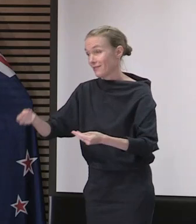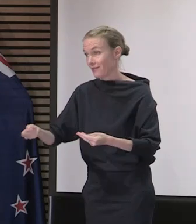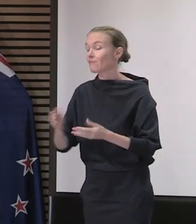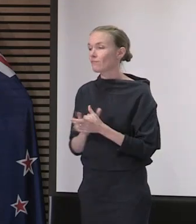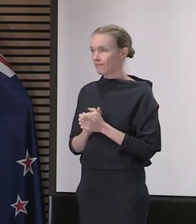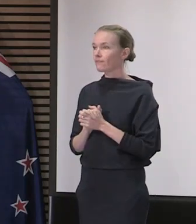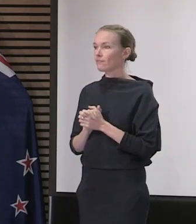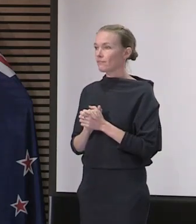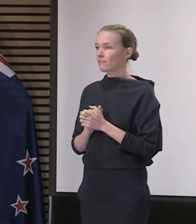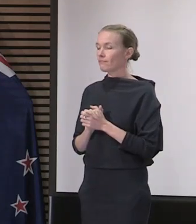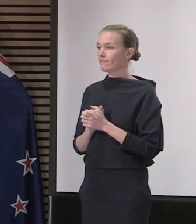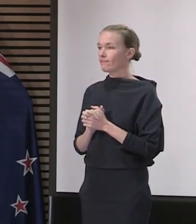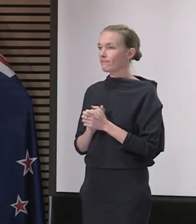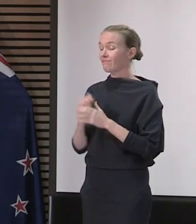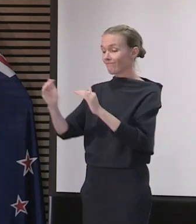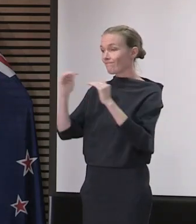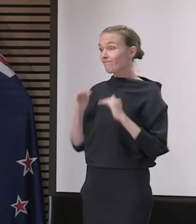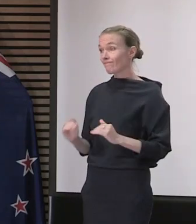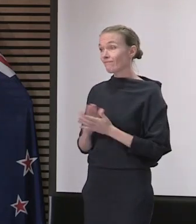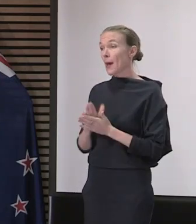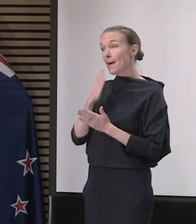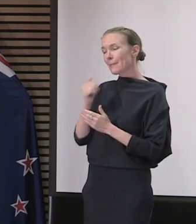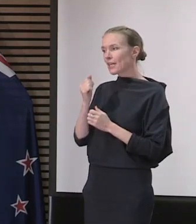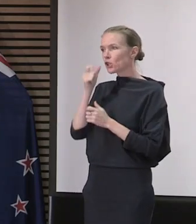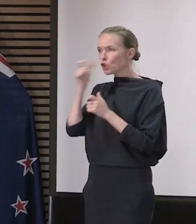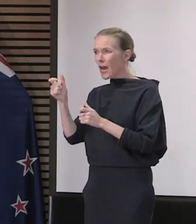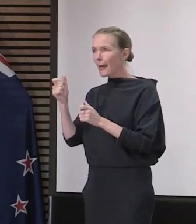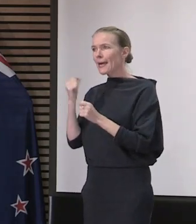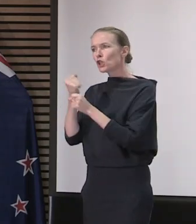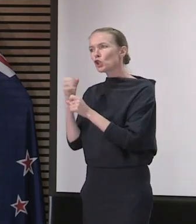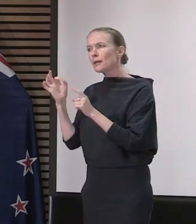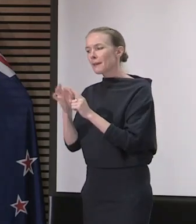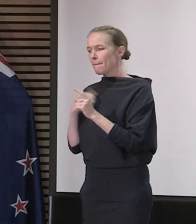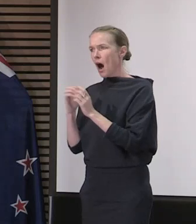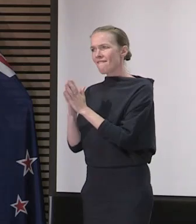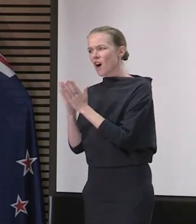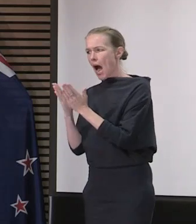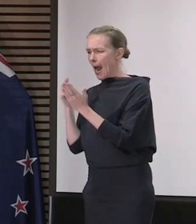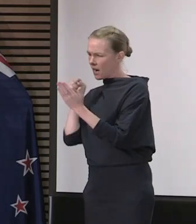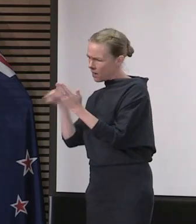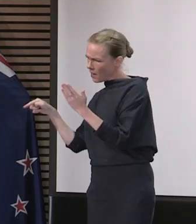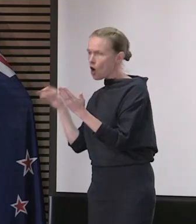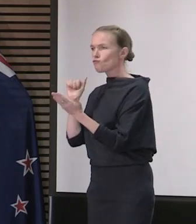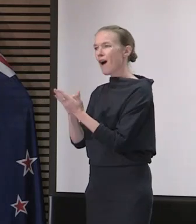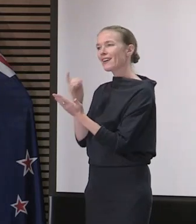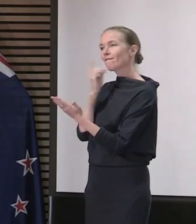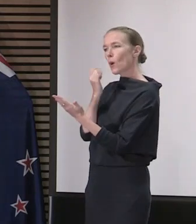infection that could be COVID-19 out in the community. Please also check that your